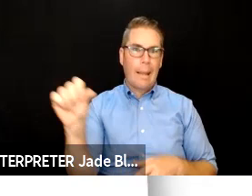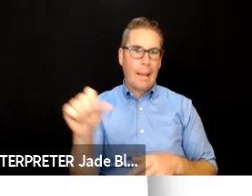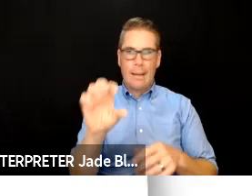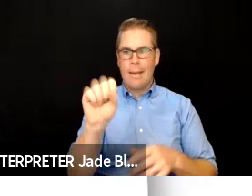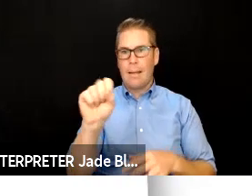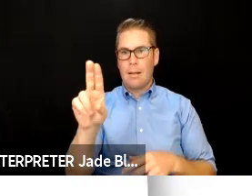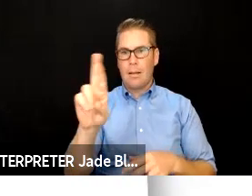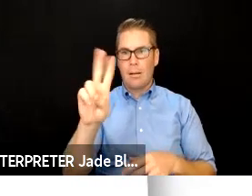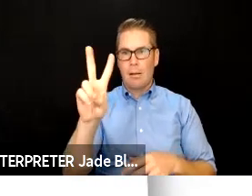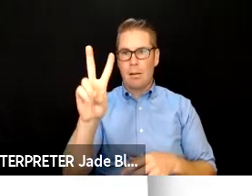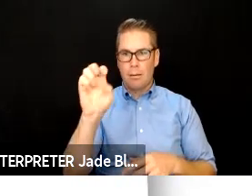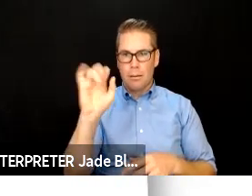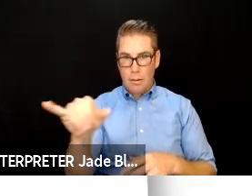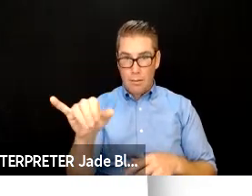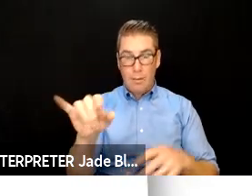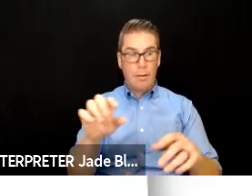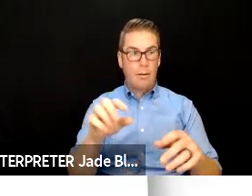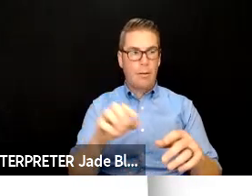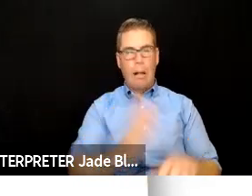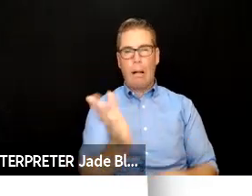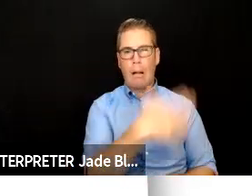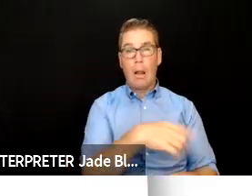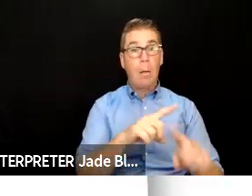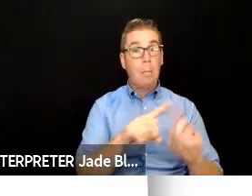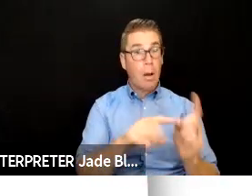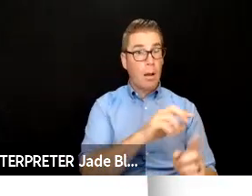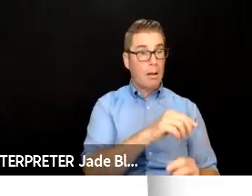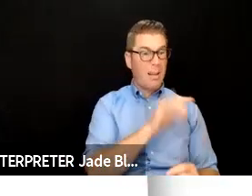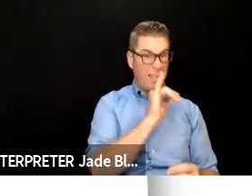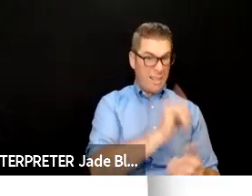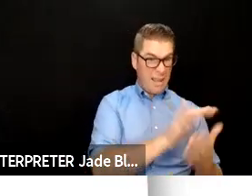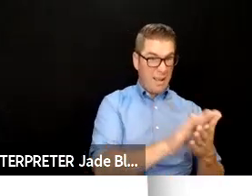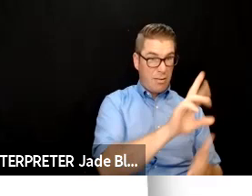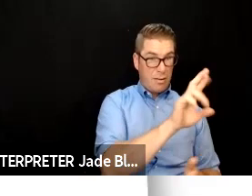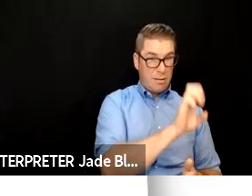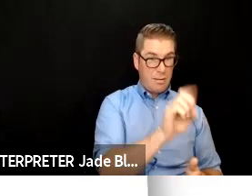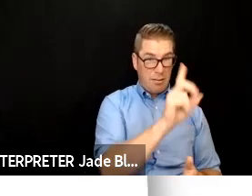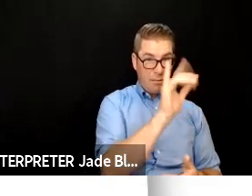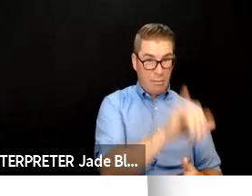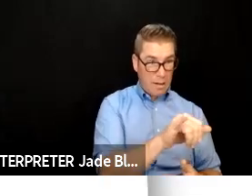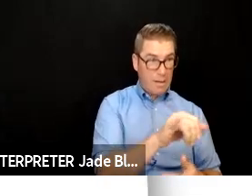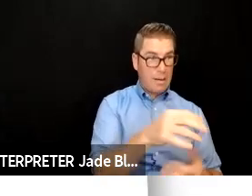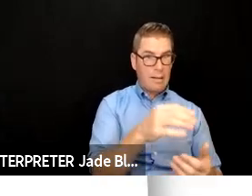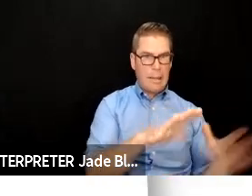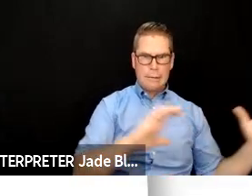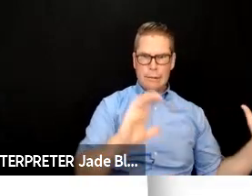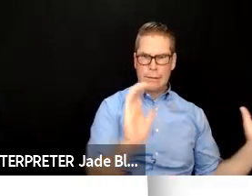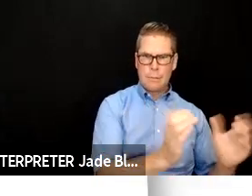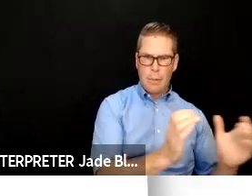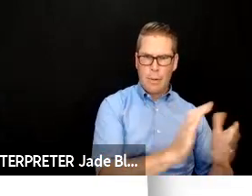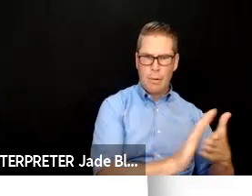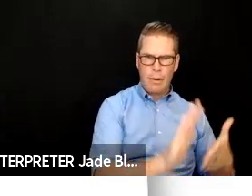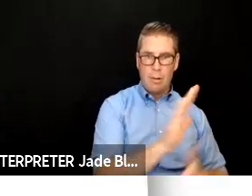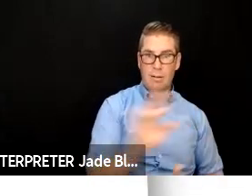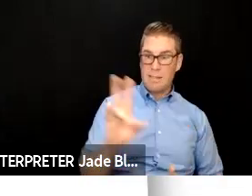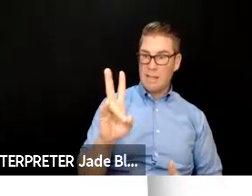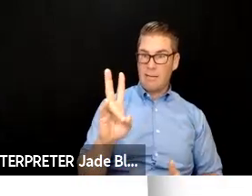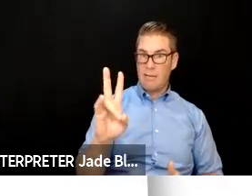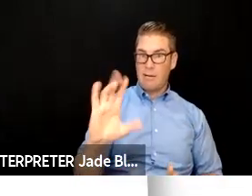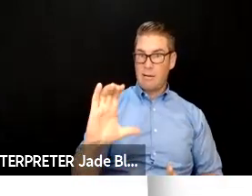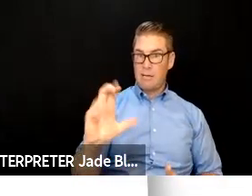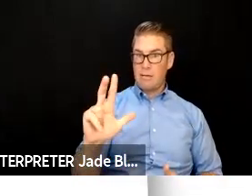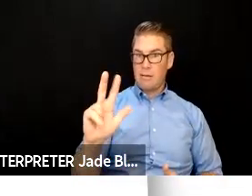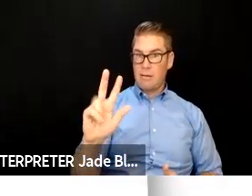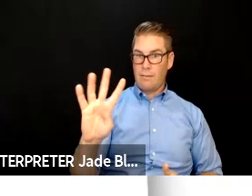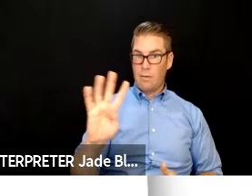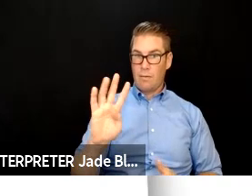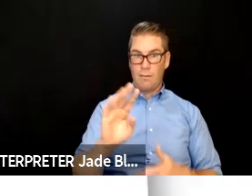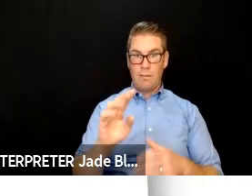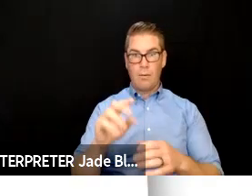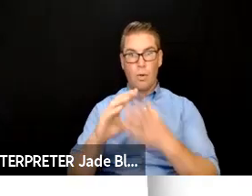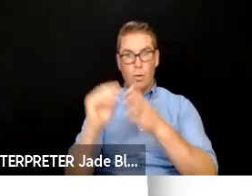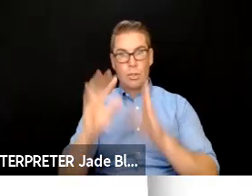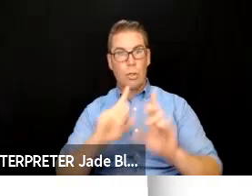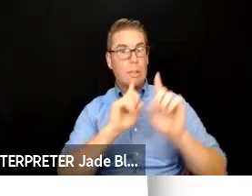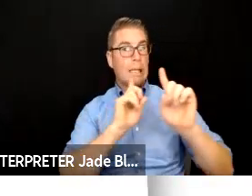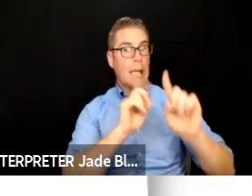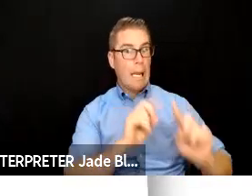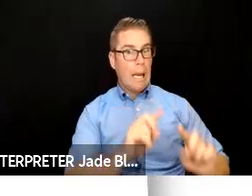Sally Potter: Really got a huge number of students to respond 734 for their little small college is a lot of students and really our thinking is that this is fresh in their minds.